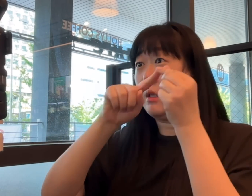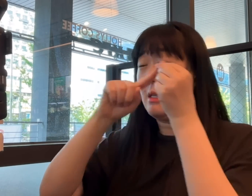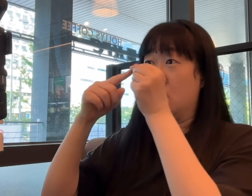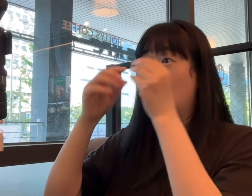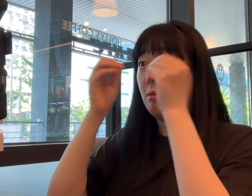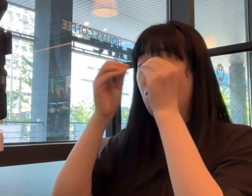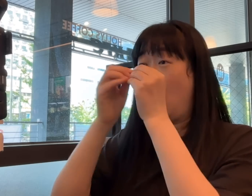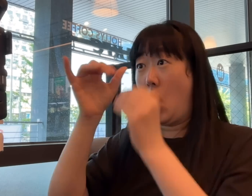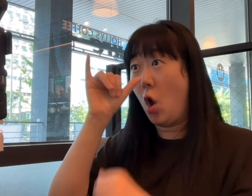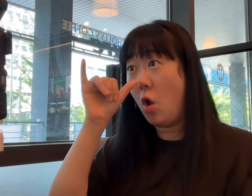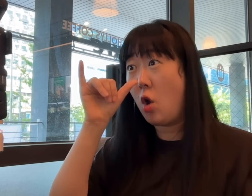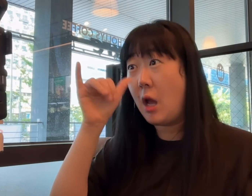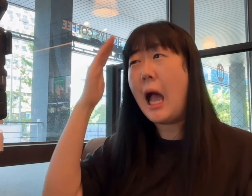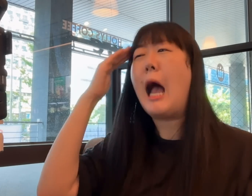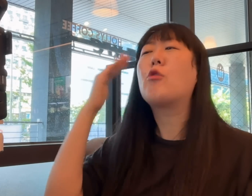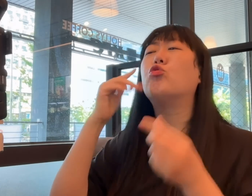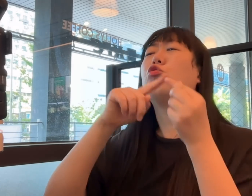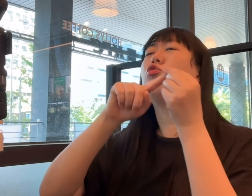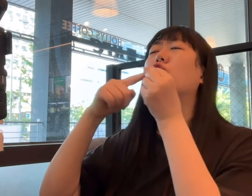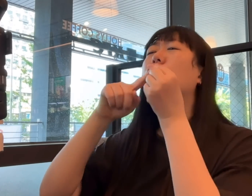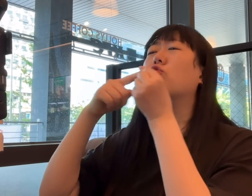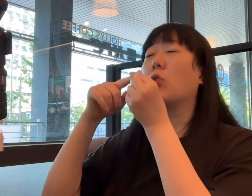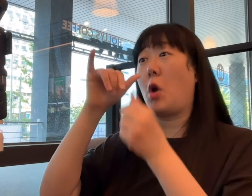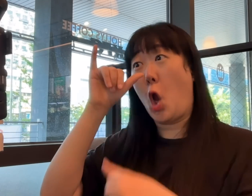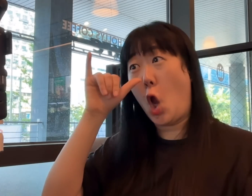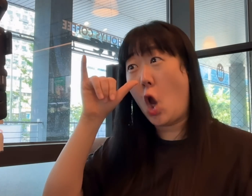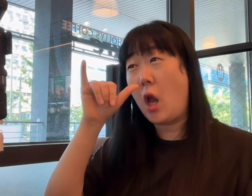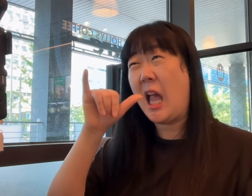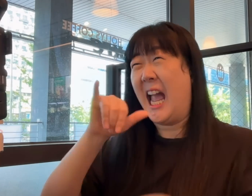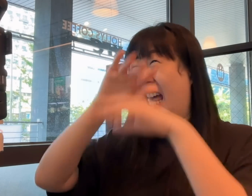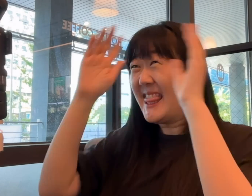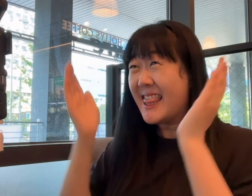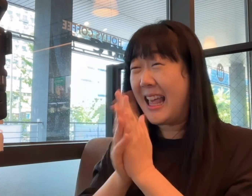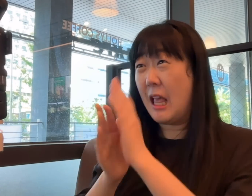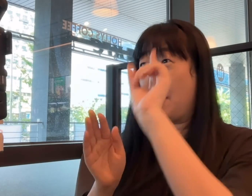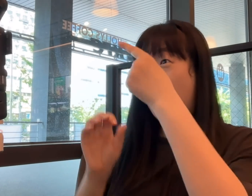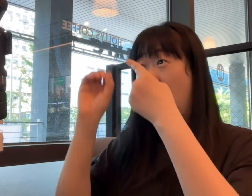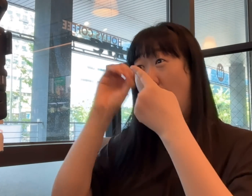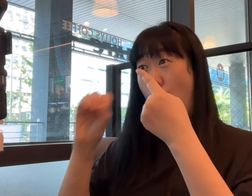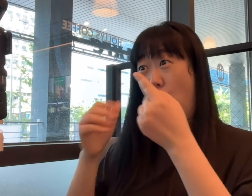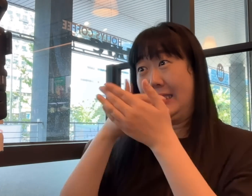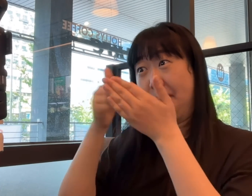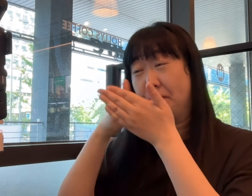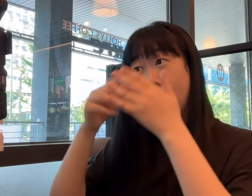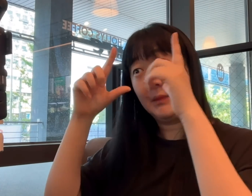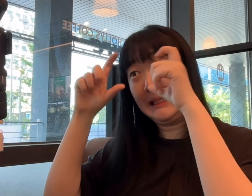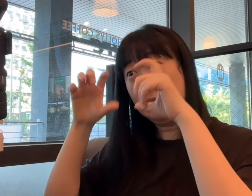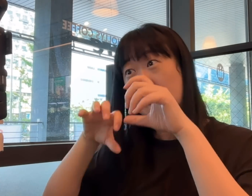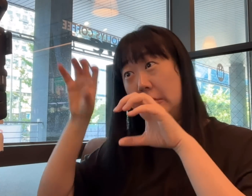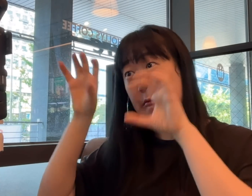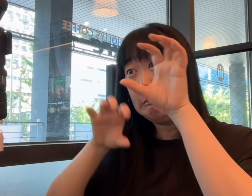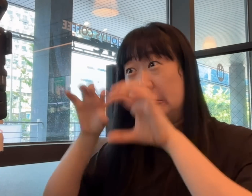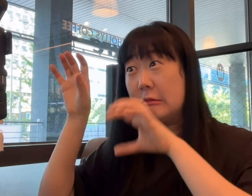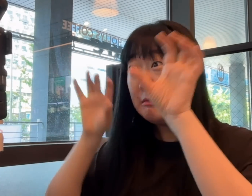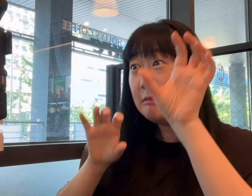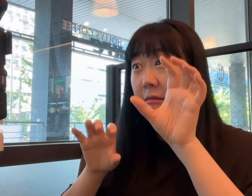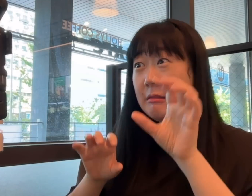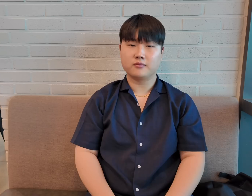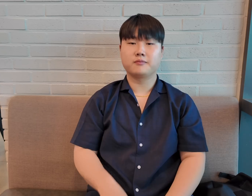Is there Korean? Do you use 100% photos or drawings?